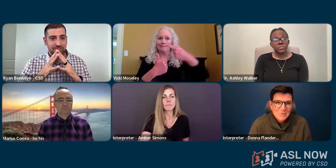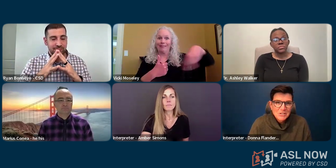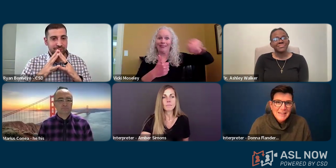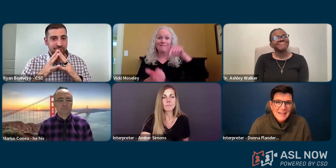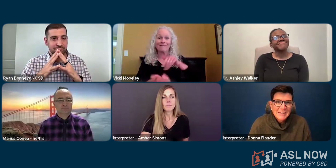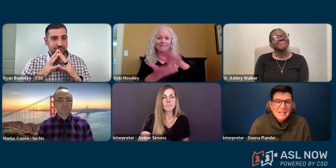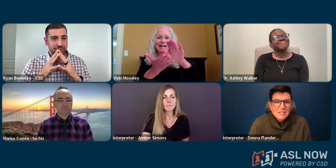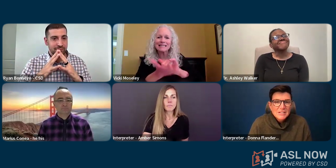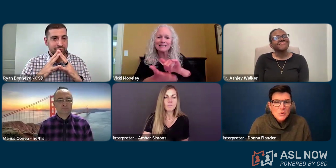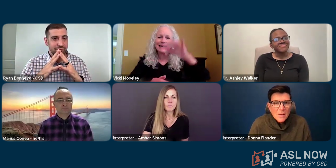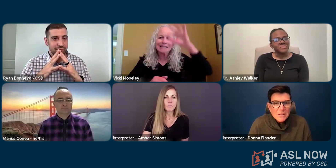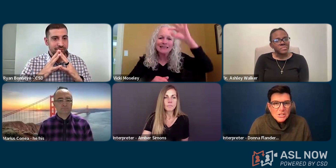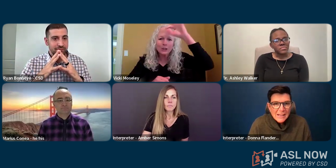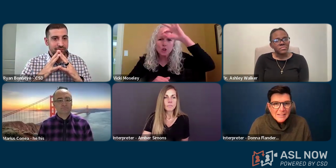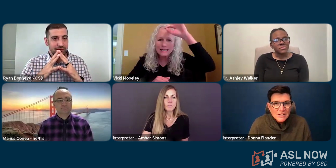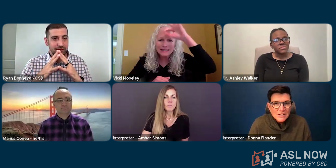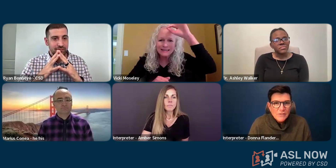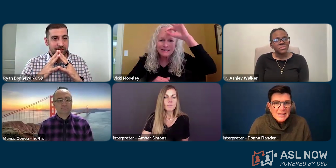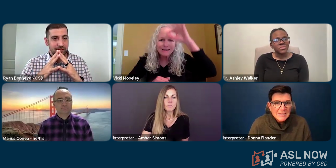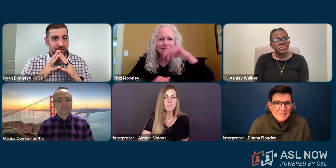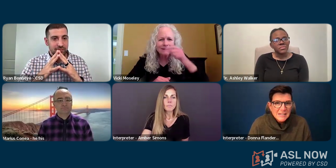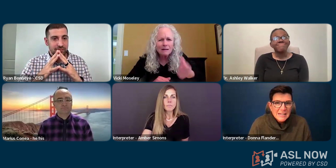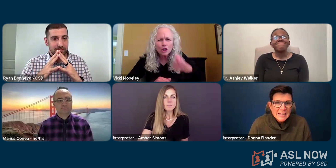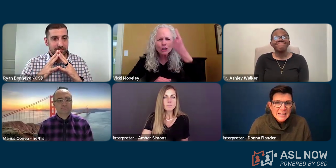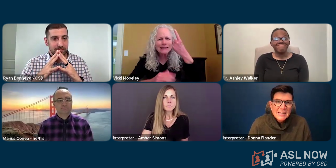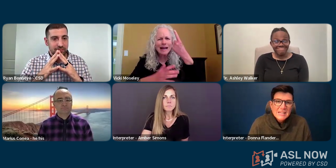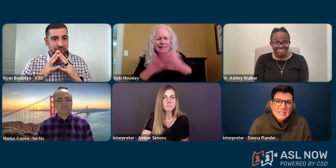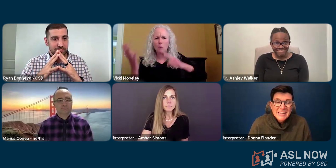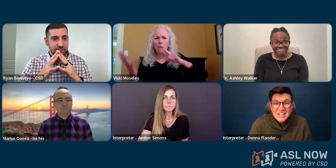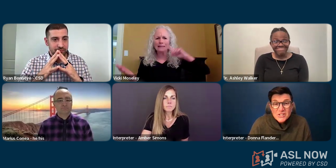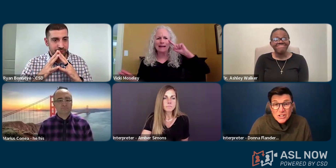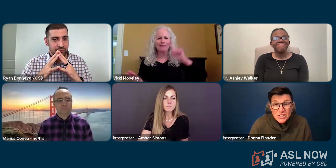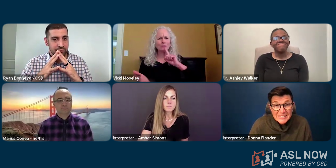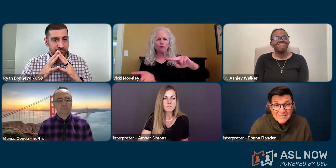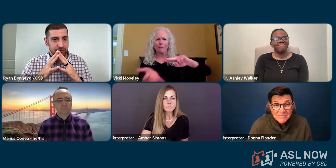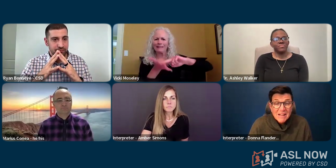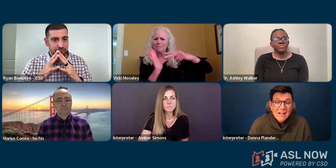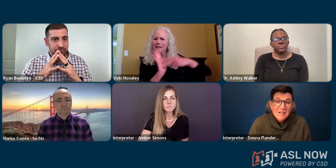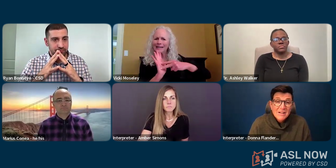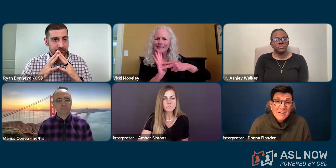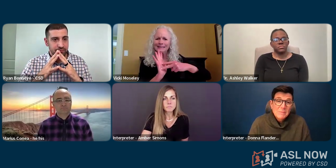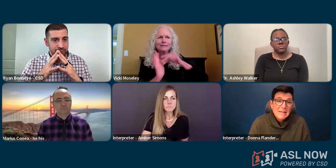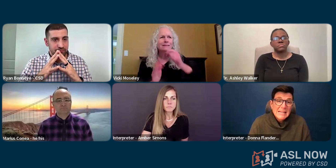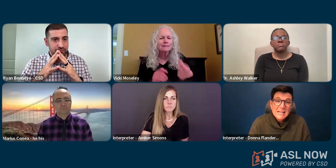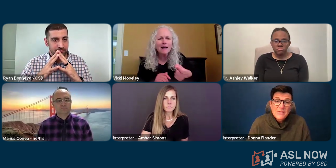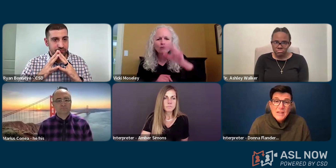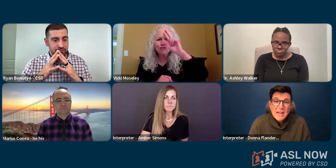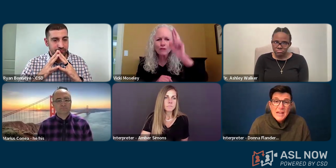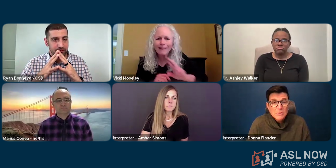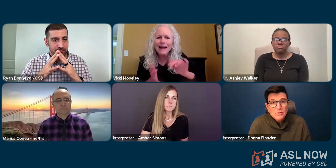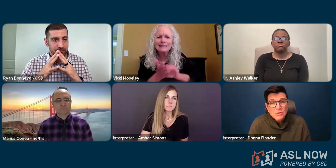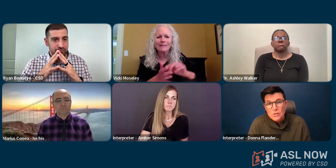I appreciate that. So a common challenge faced is ignorance, meaning people